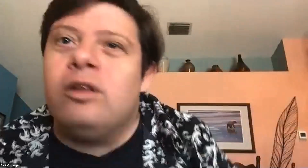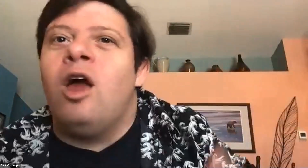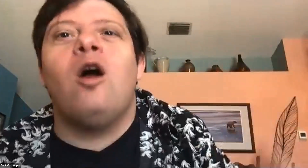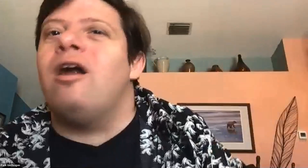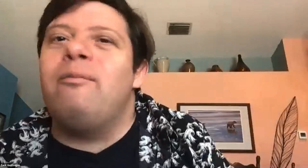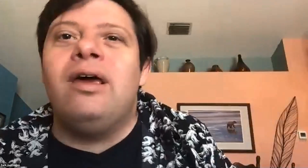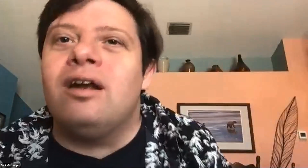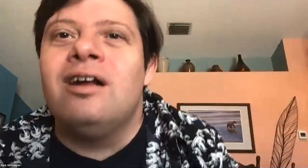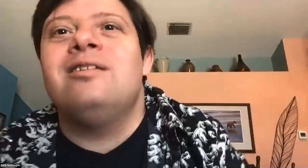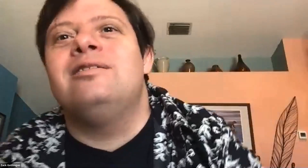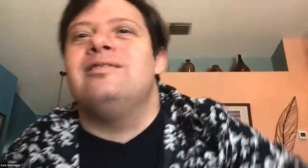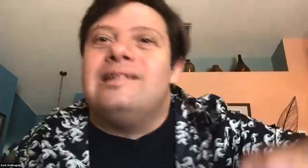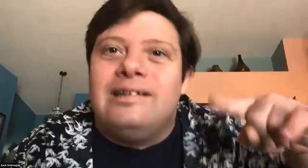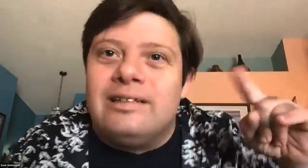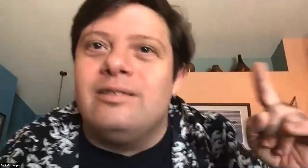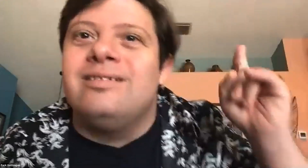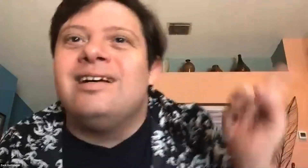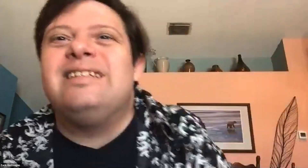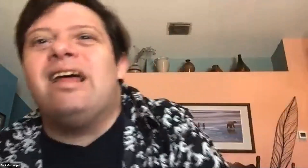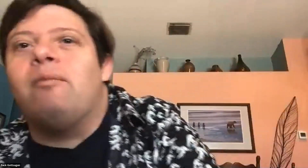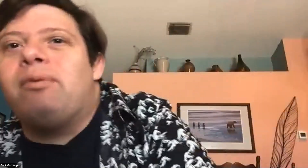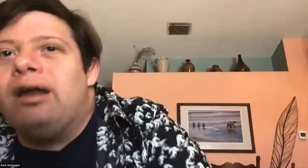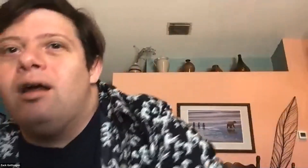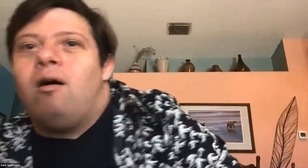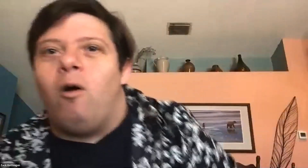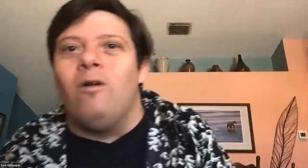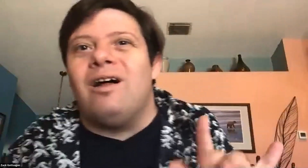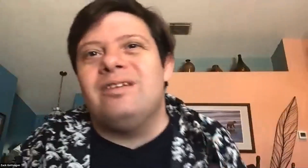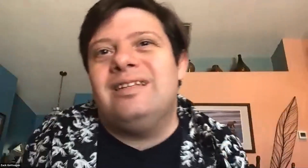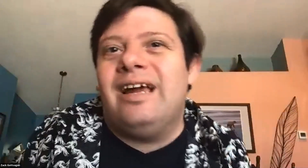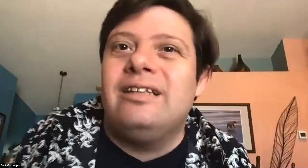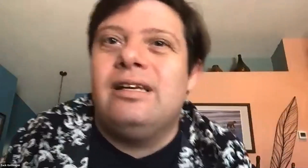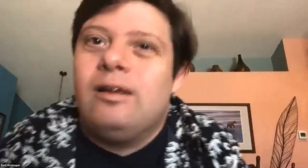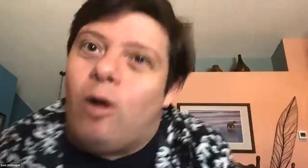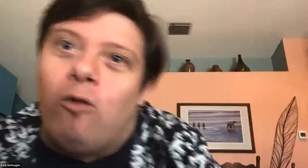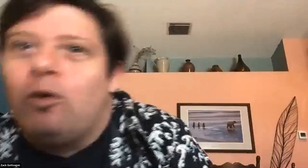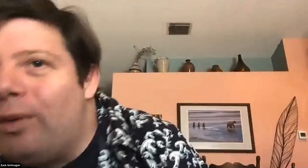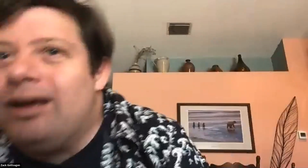follow your dream. Someday, they will go big. I am --